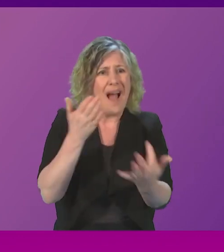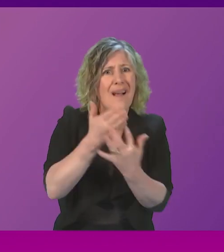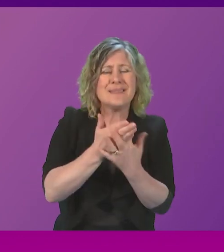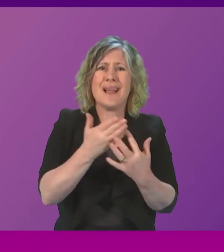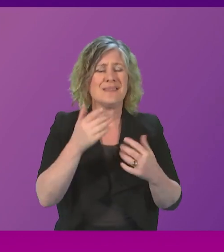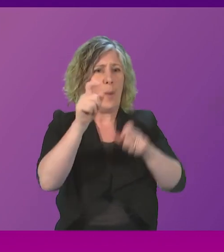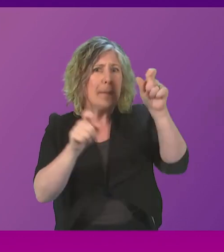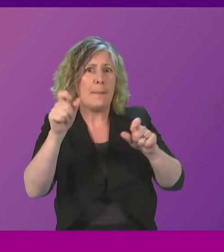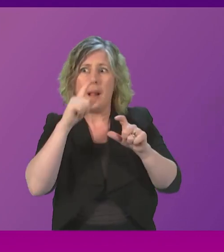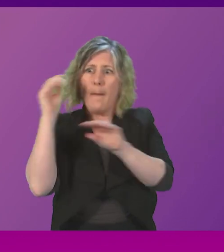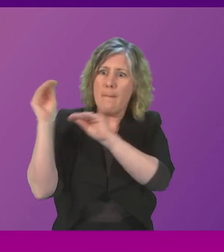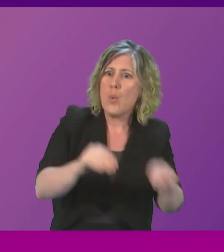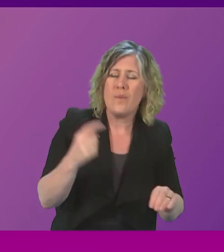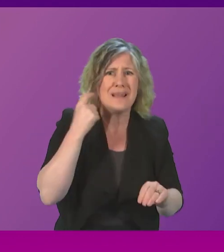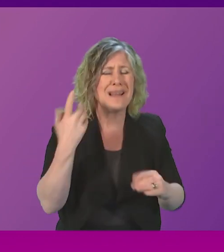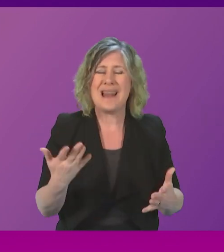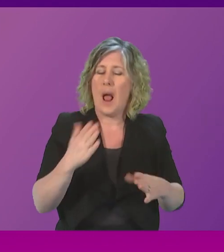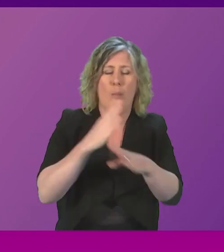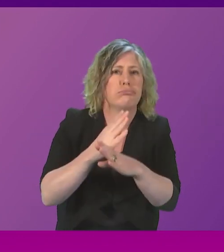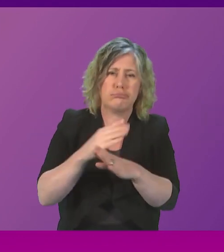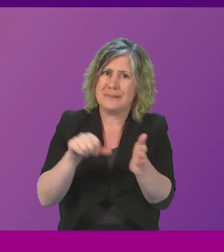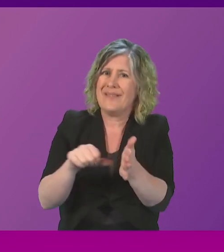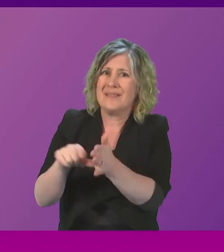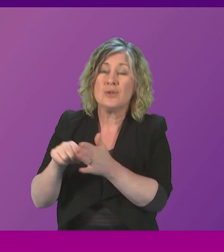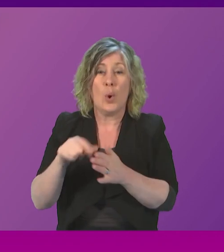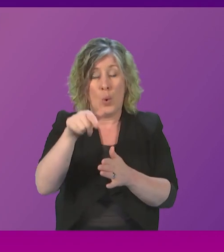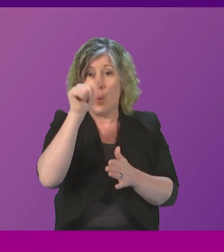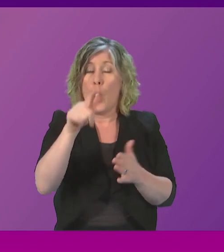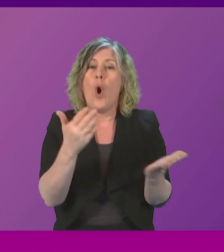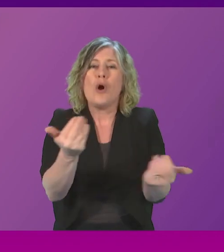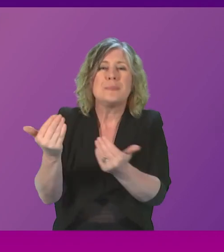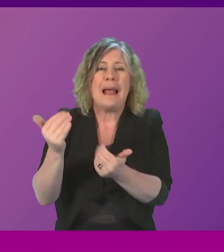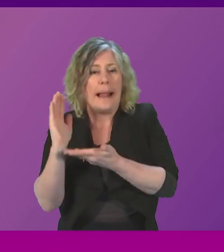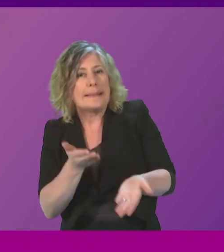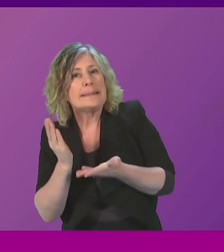If she talks to any businesses in the hospitality industry up and down the country, they will tell her just how damaging Brexit has been.